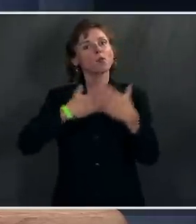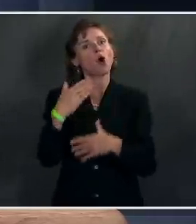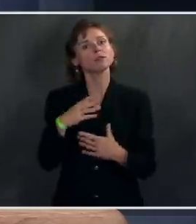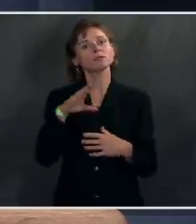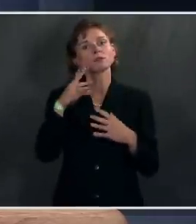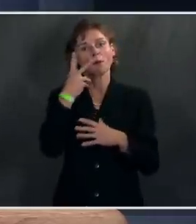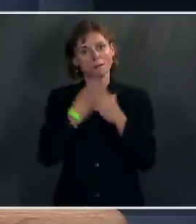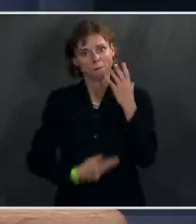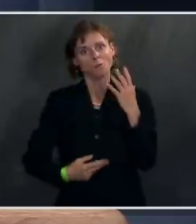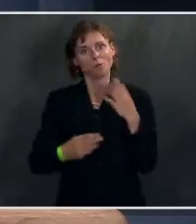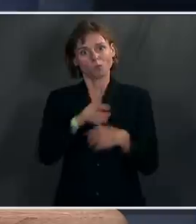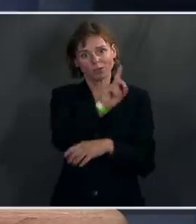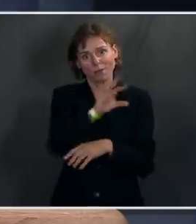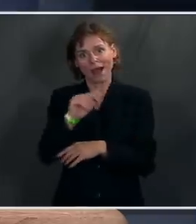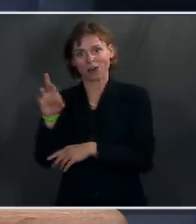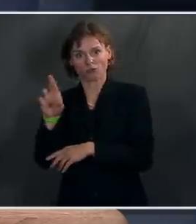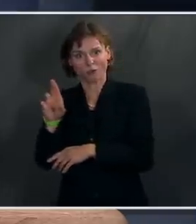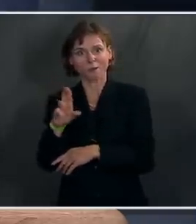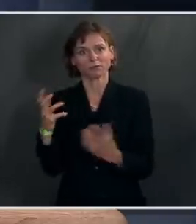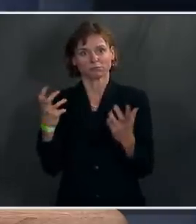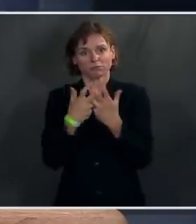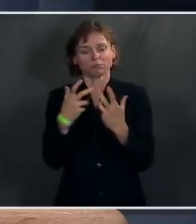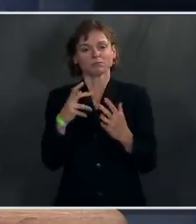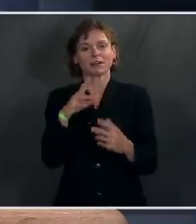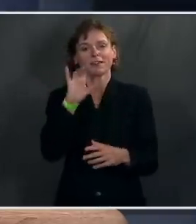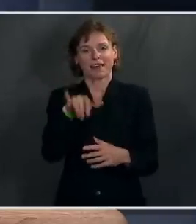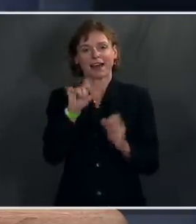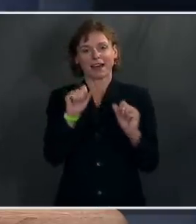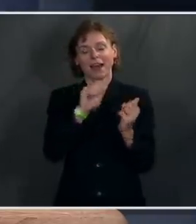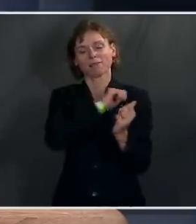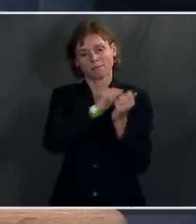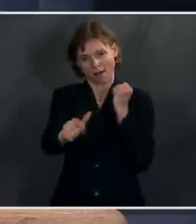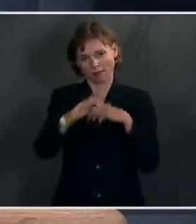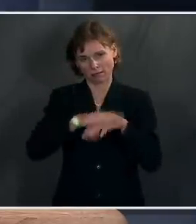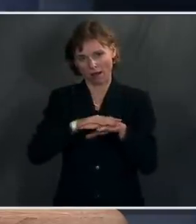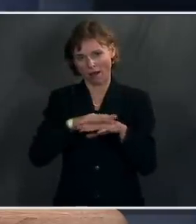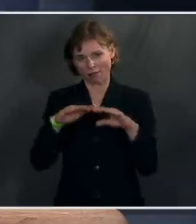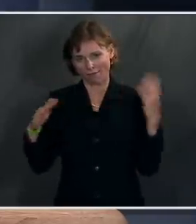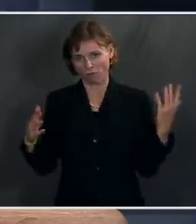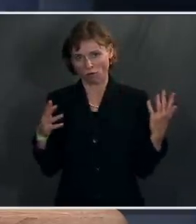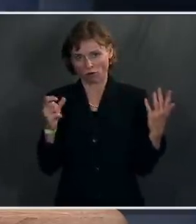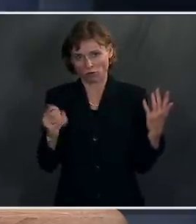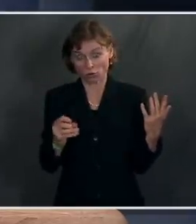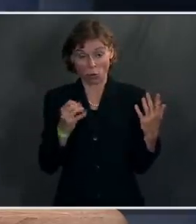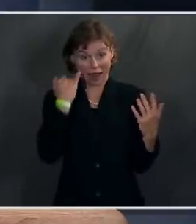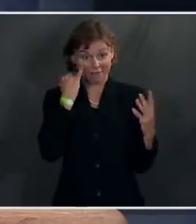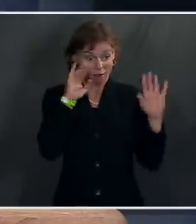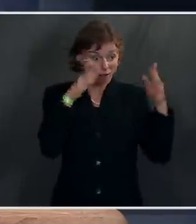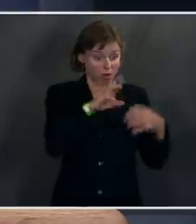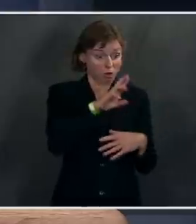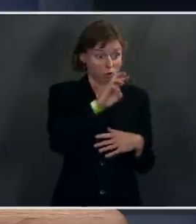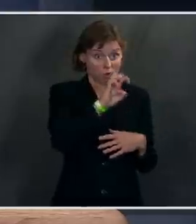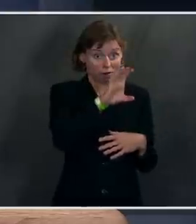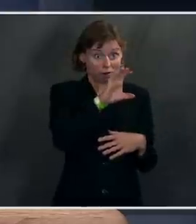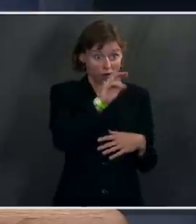So just creating the option for reconciliation with a budget resolution does not foreclose other legislative options. This is my when a bill